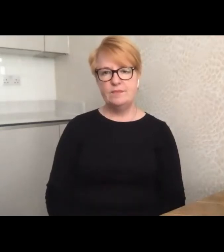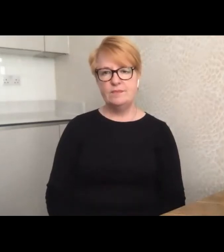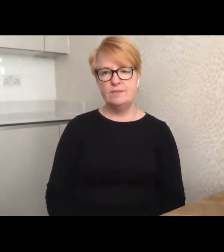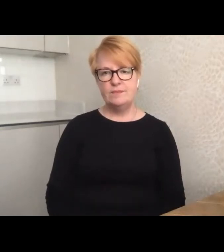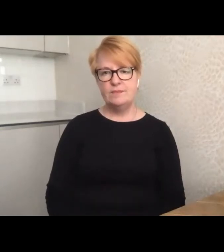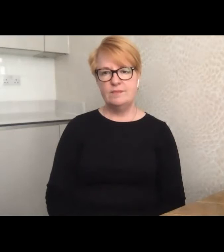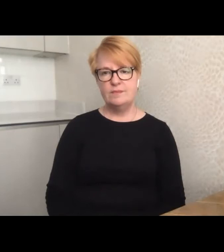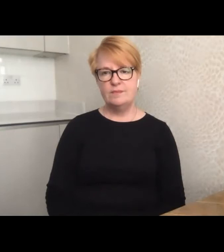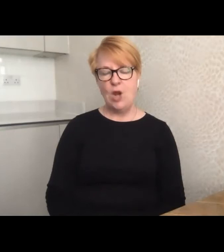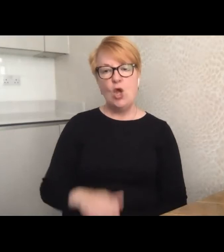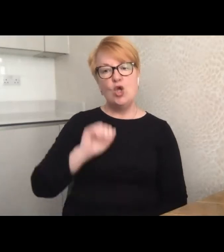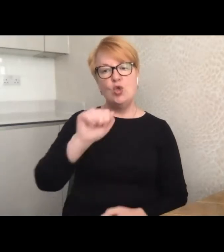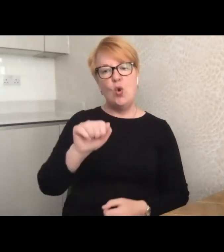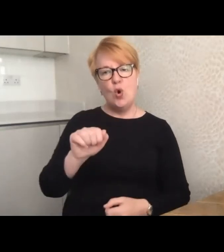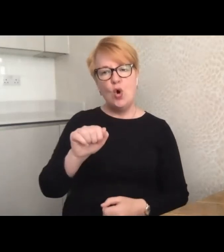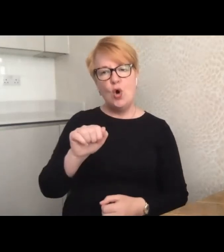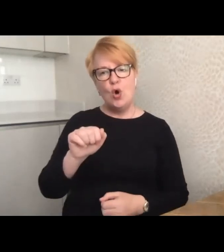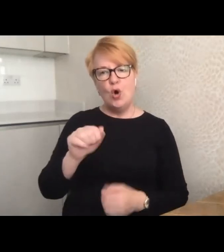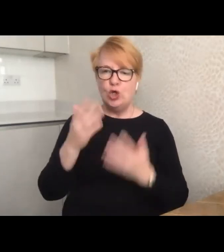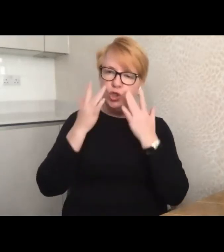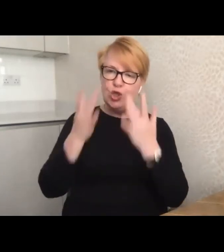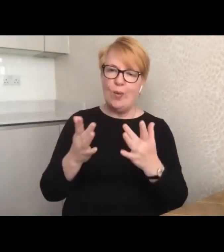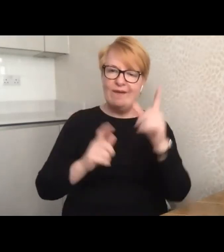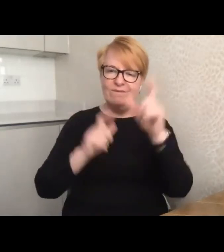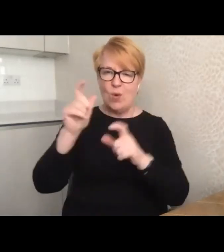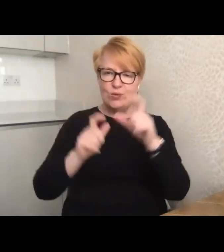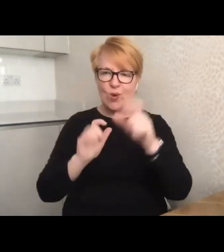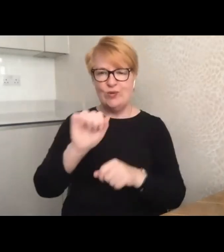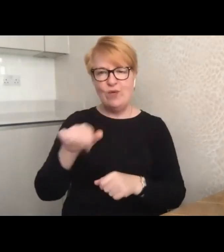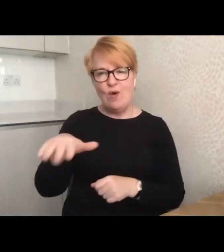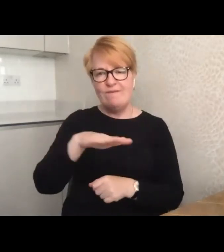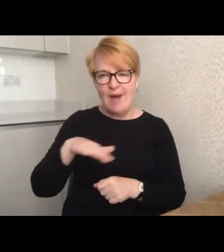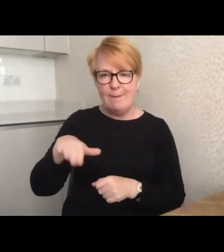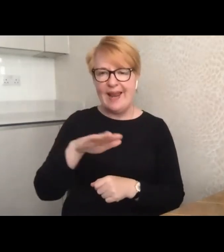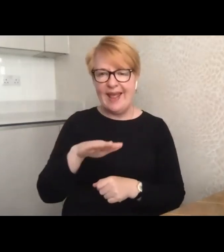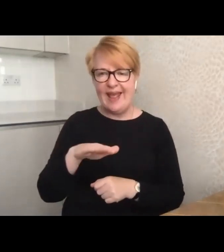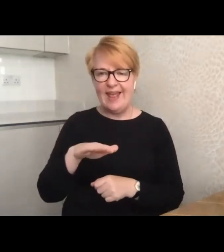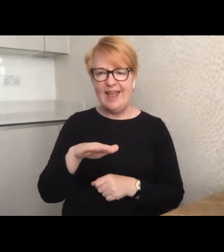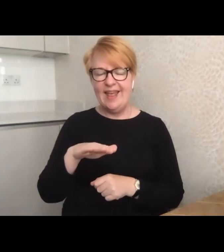the photos of your family, you move so sort of fluidly between art forms,